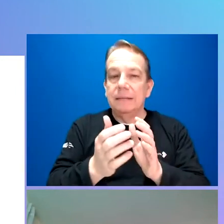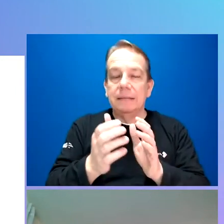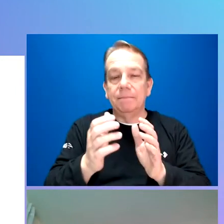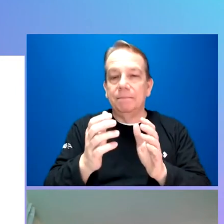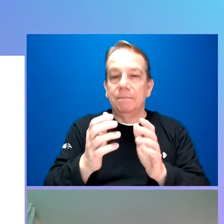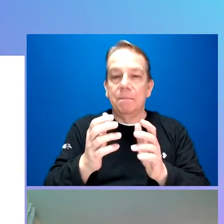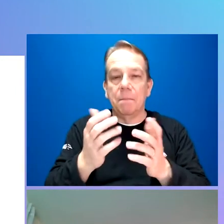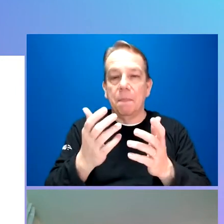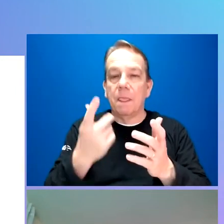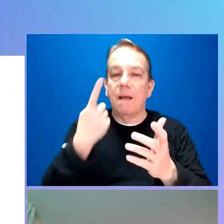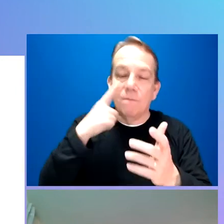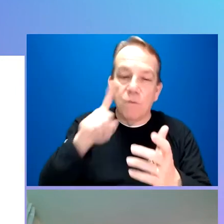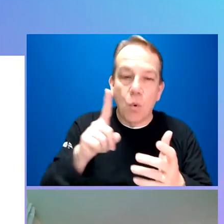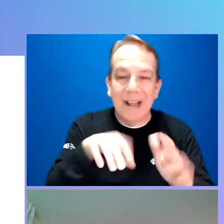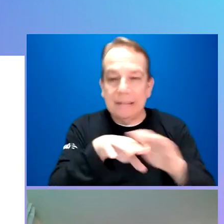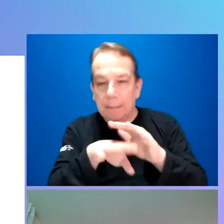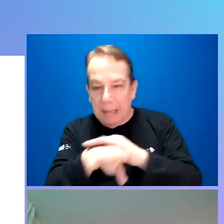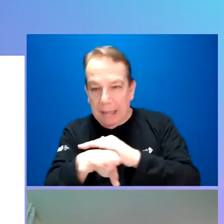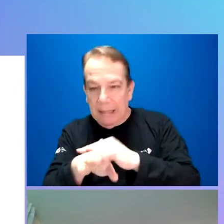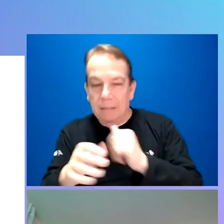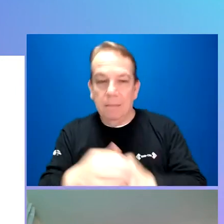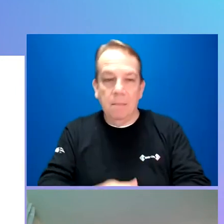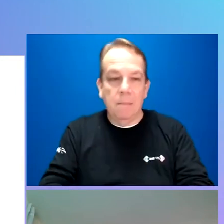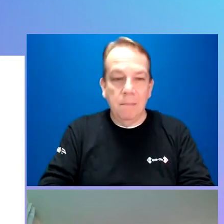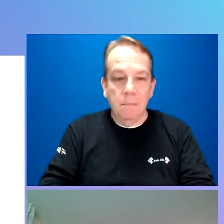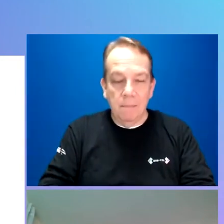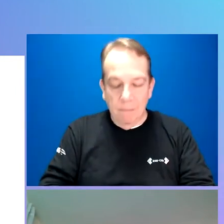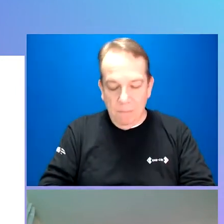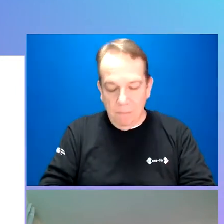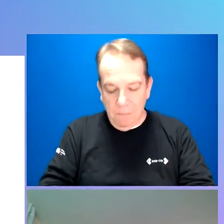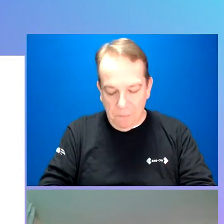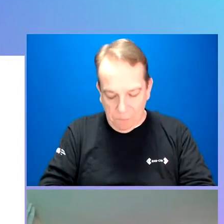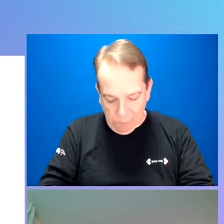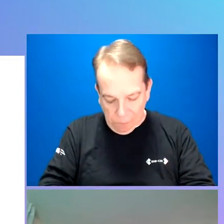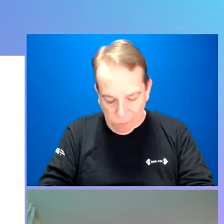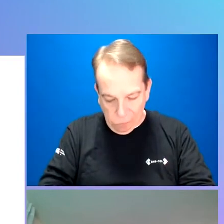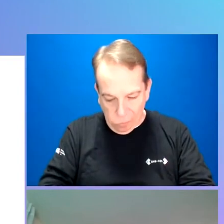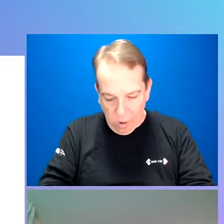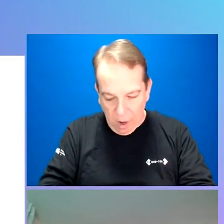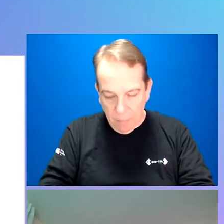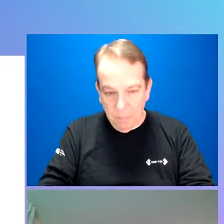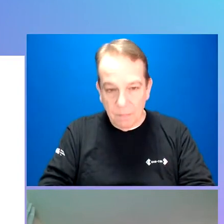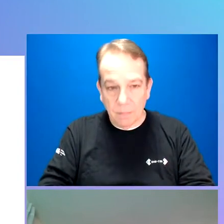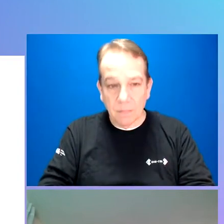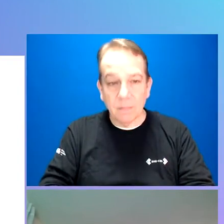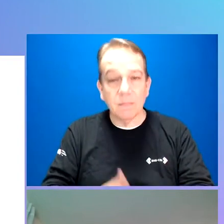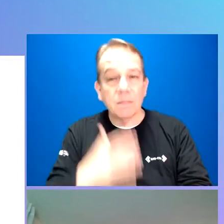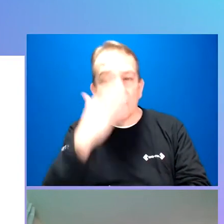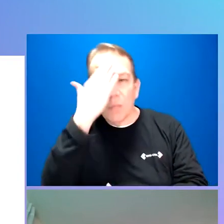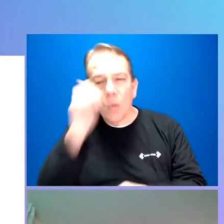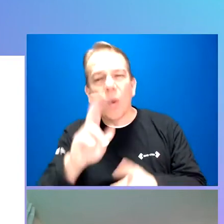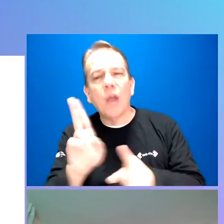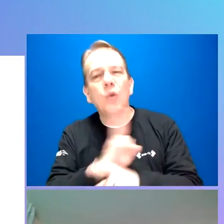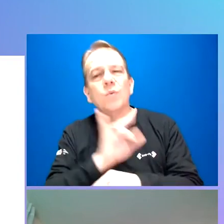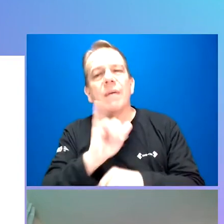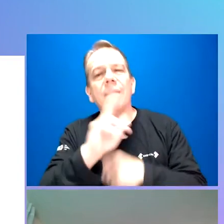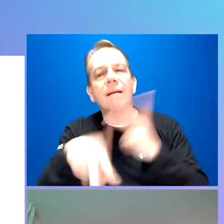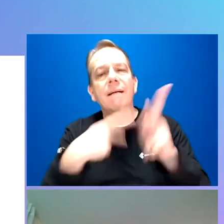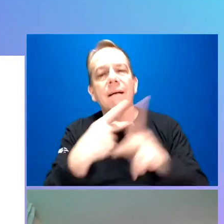accessibility. Um, why use this